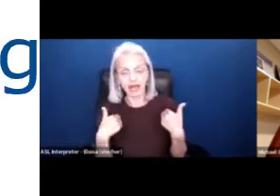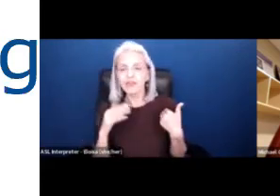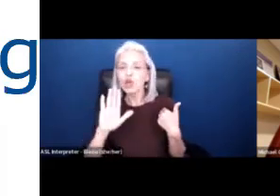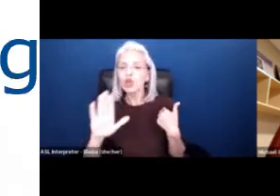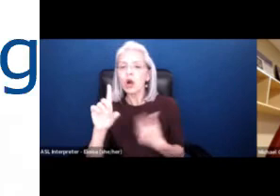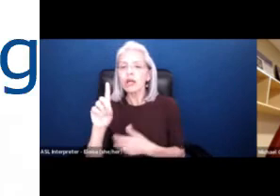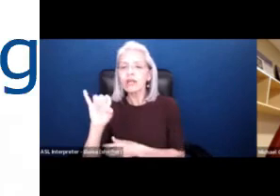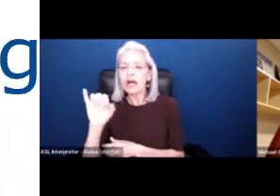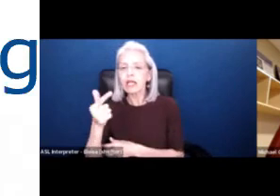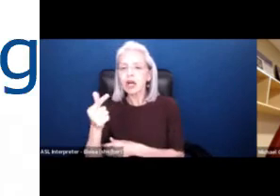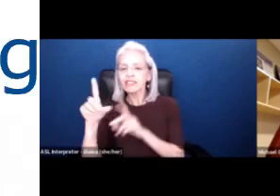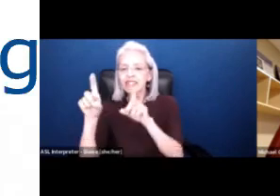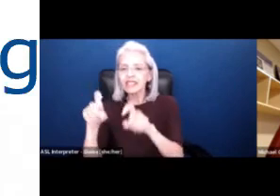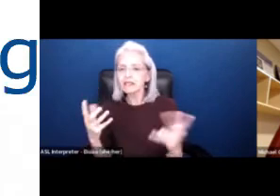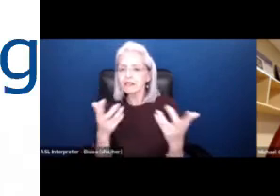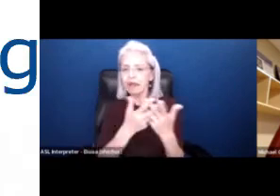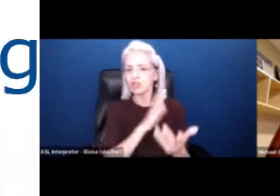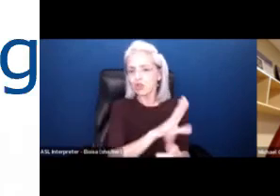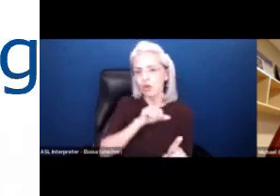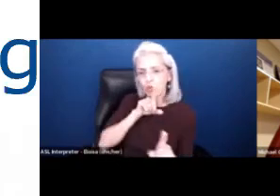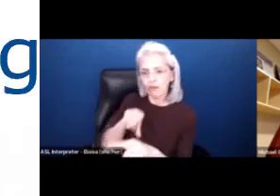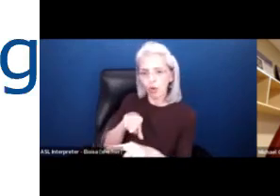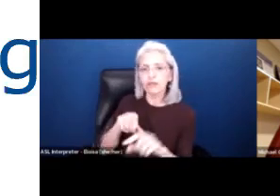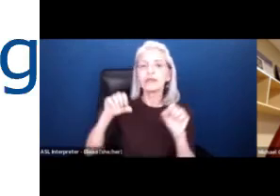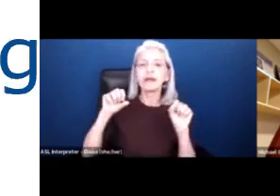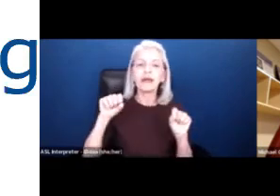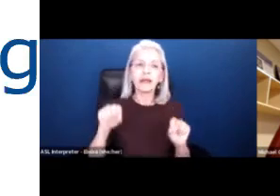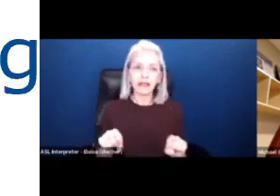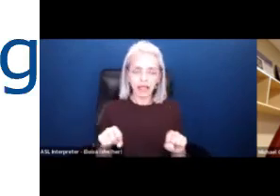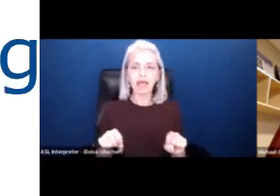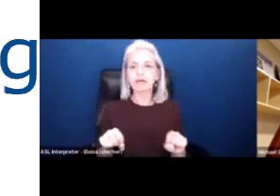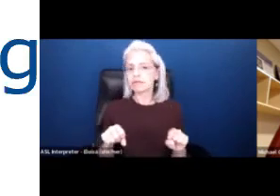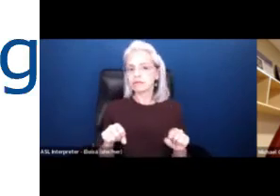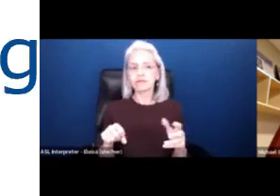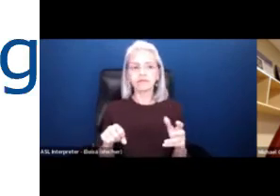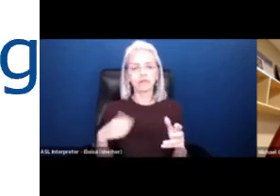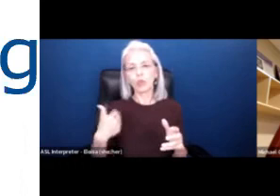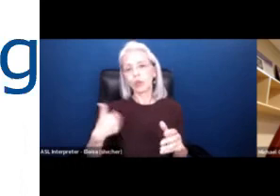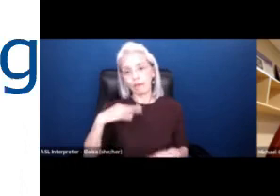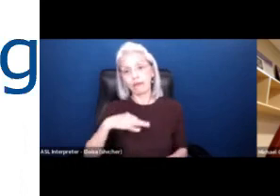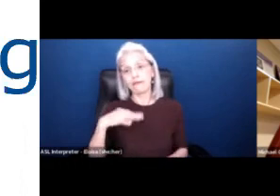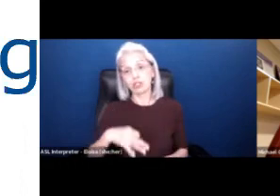they are reporting can be extremely beneficial. Next